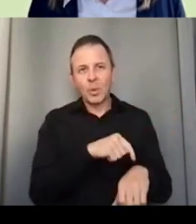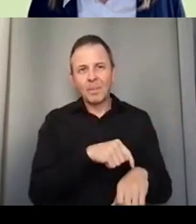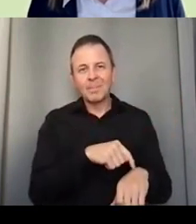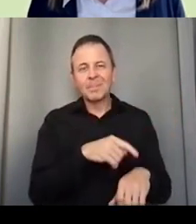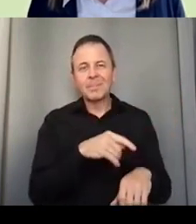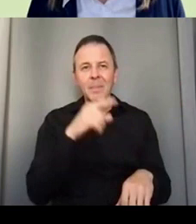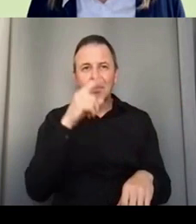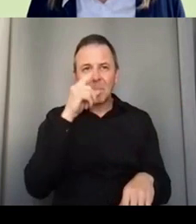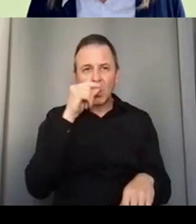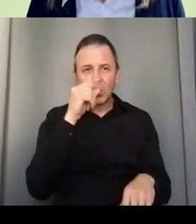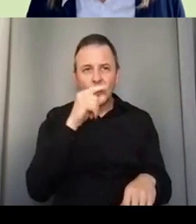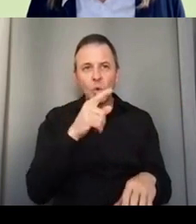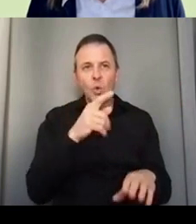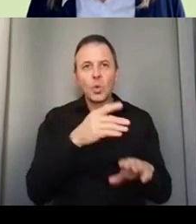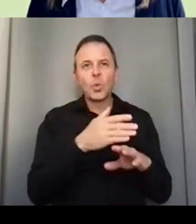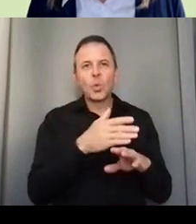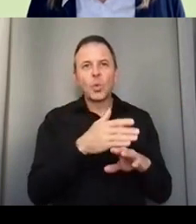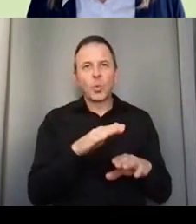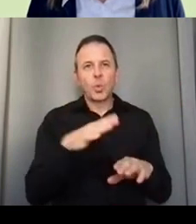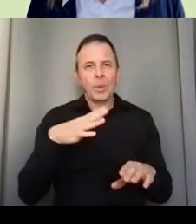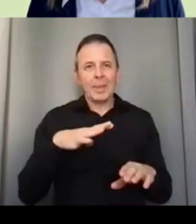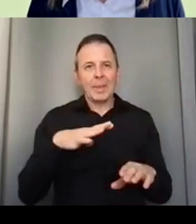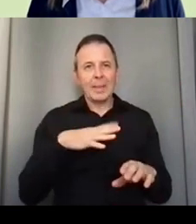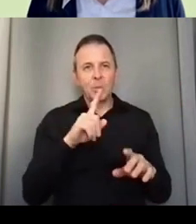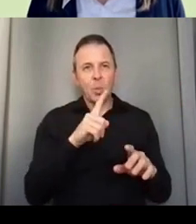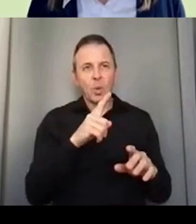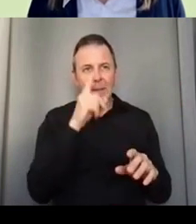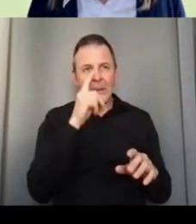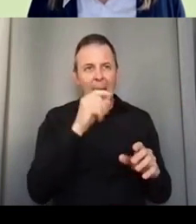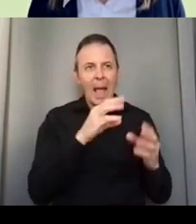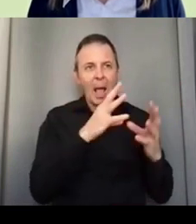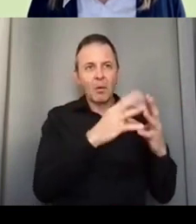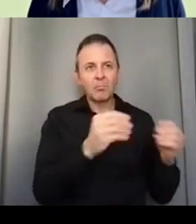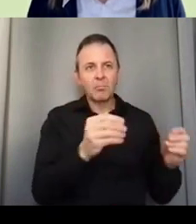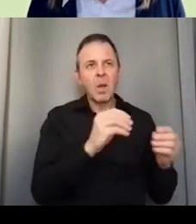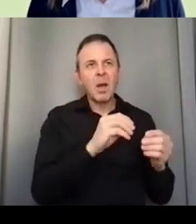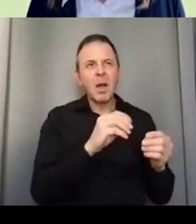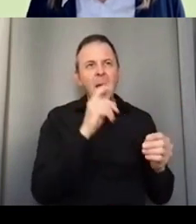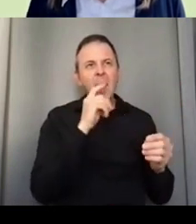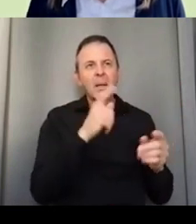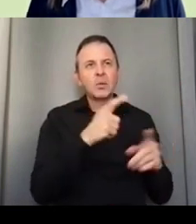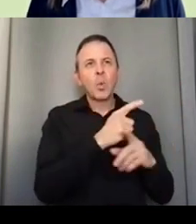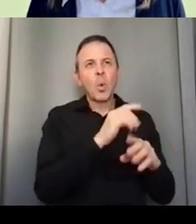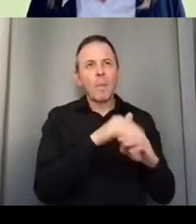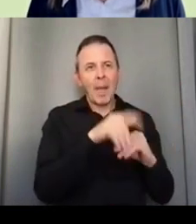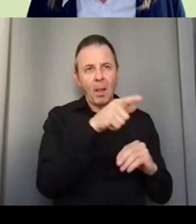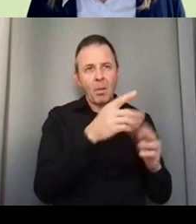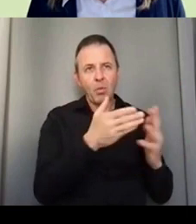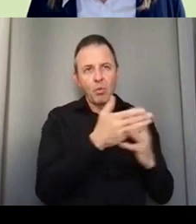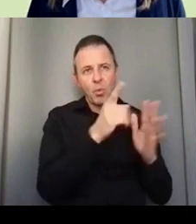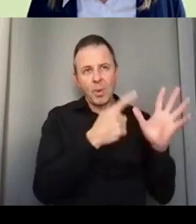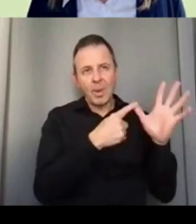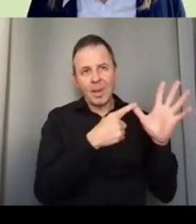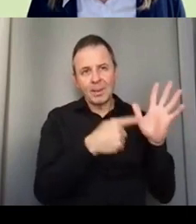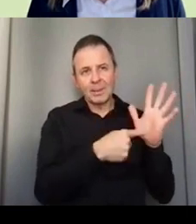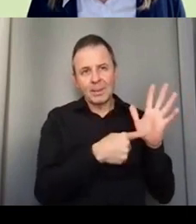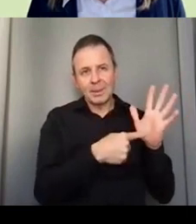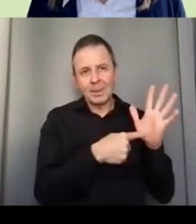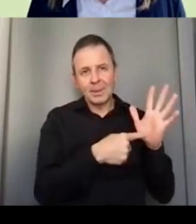needs can be addressed during the AAT appeal process that's the external